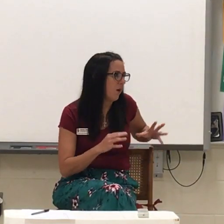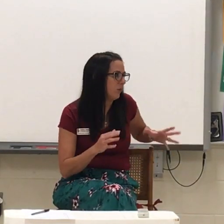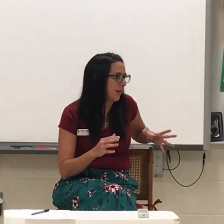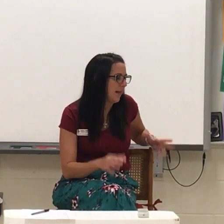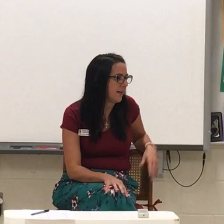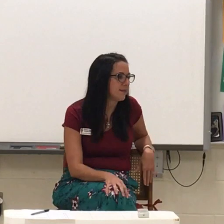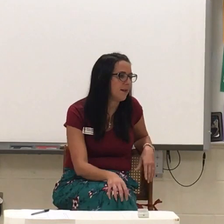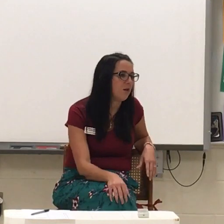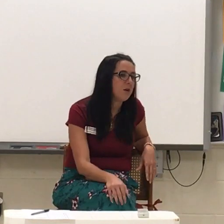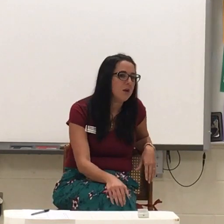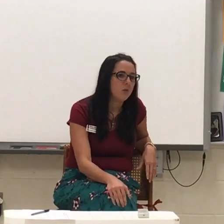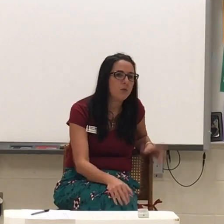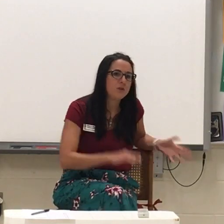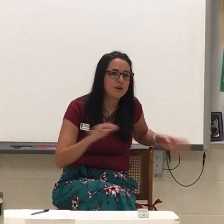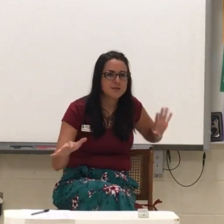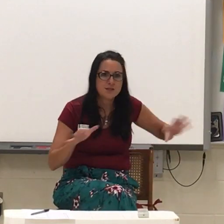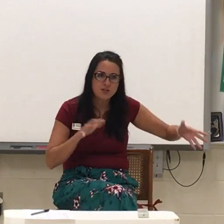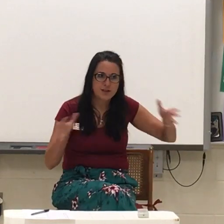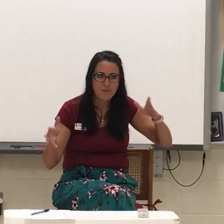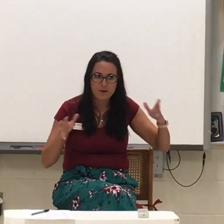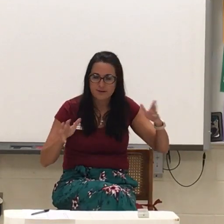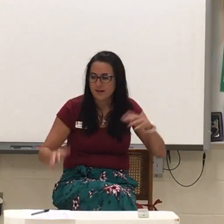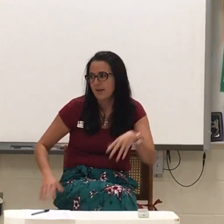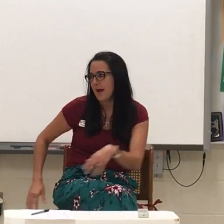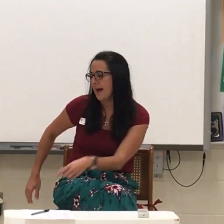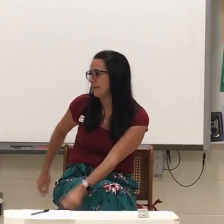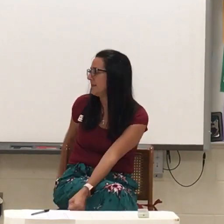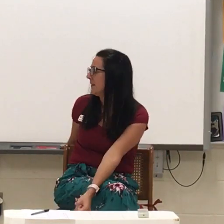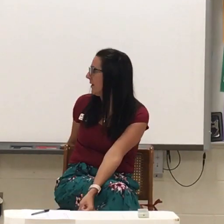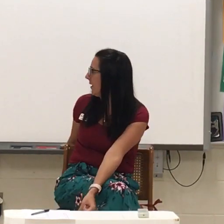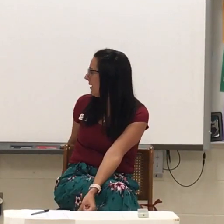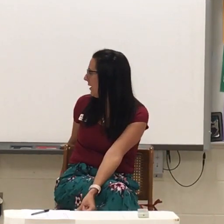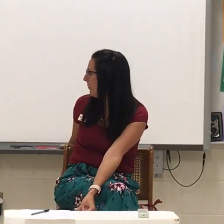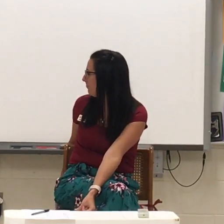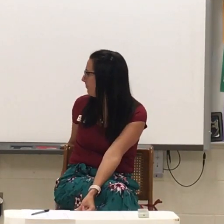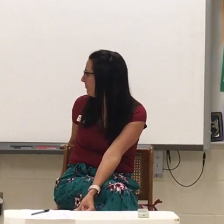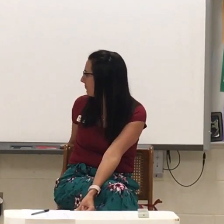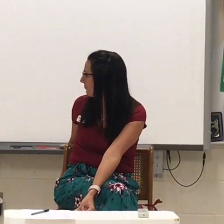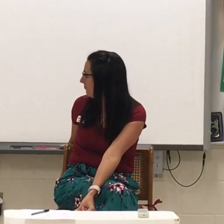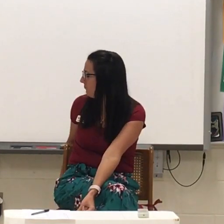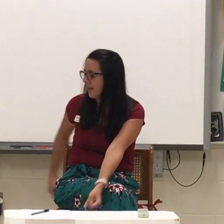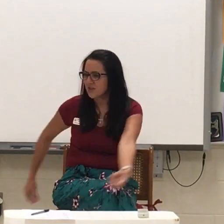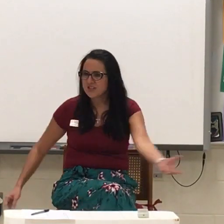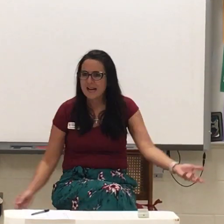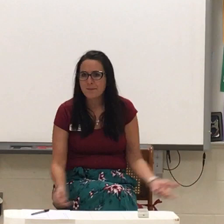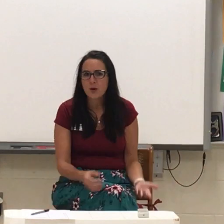only in ASL when we transition in that part of the class there's got to be a